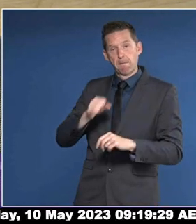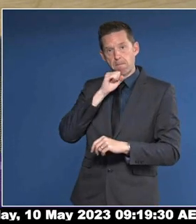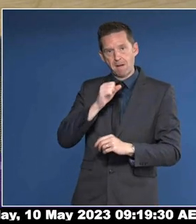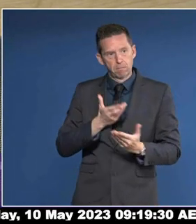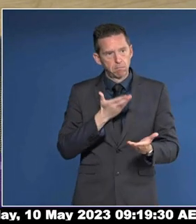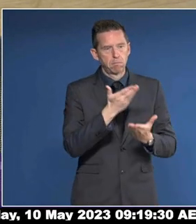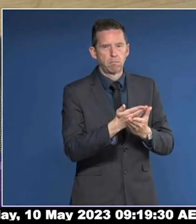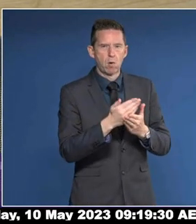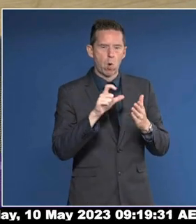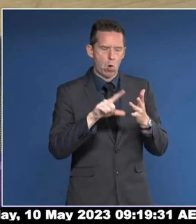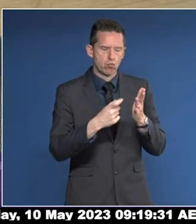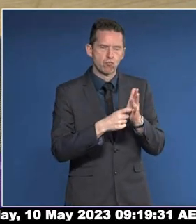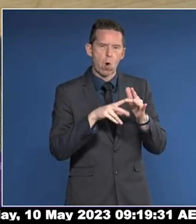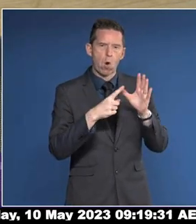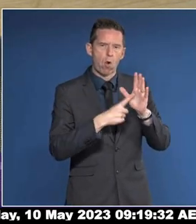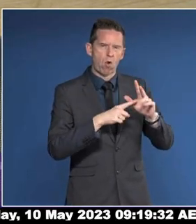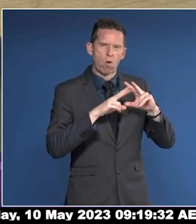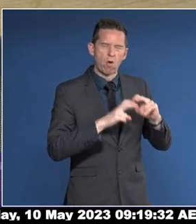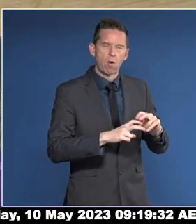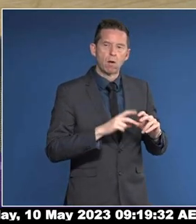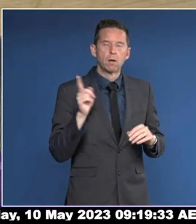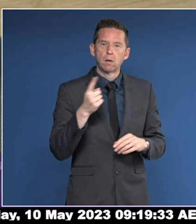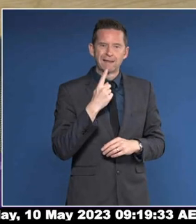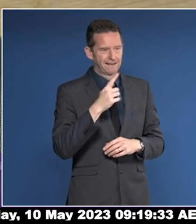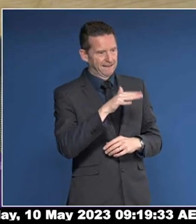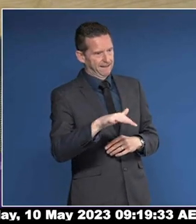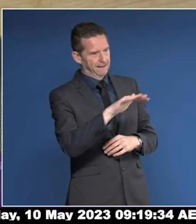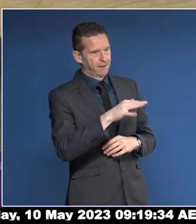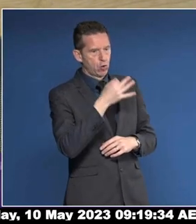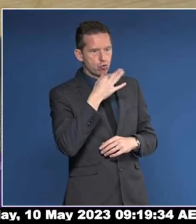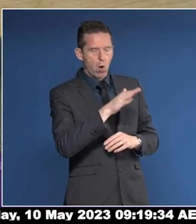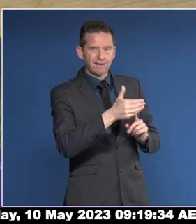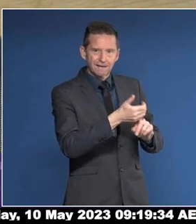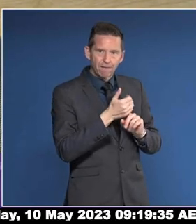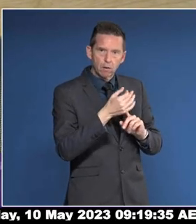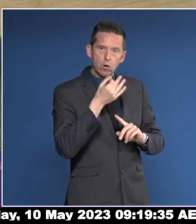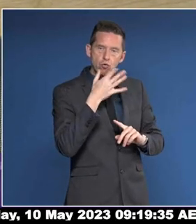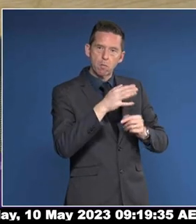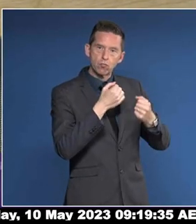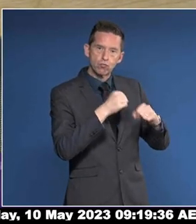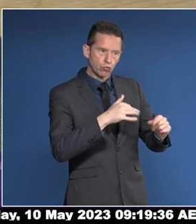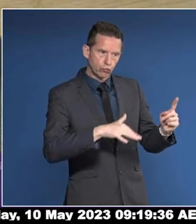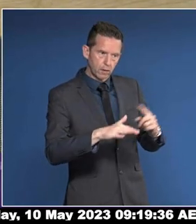is that child protection and Child Safety officers can often operate with a level of